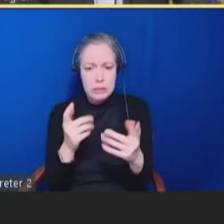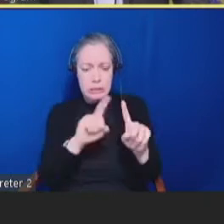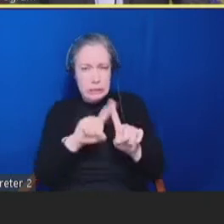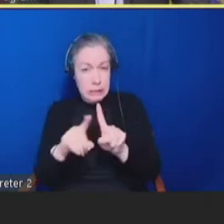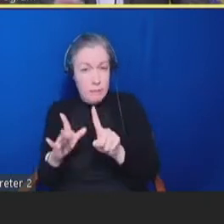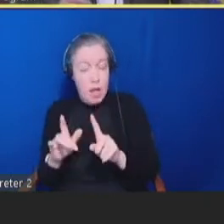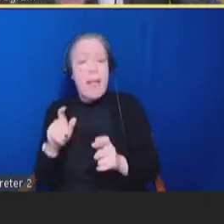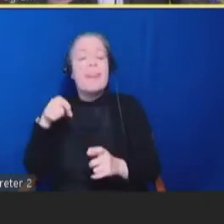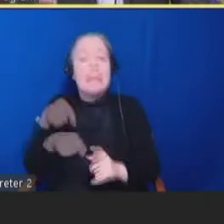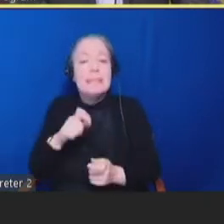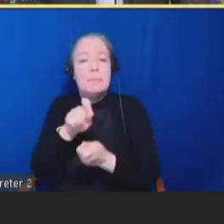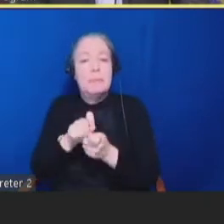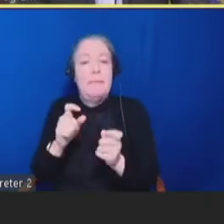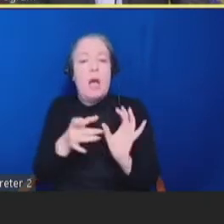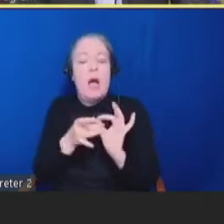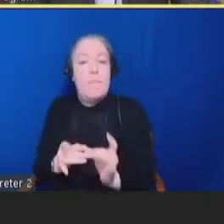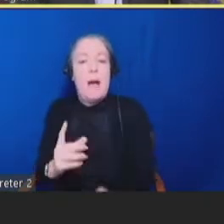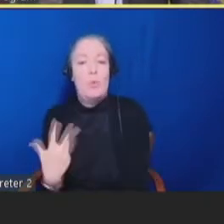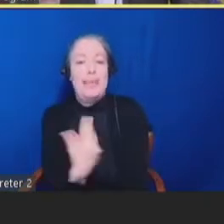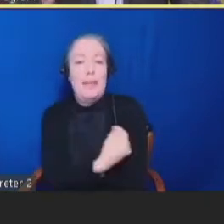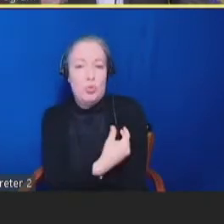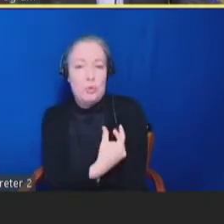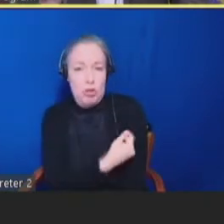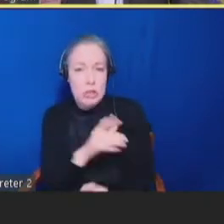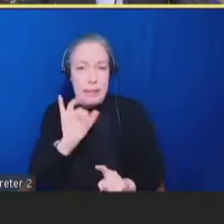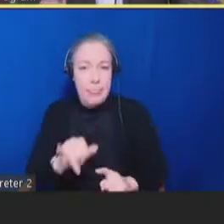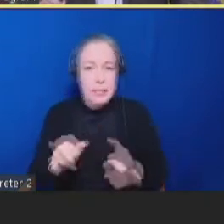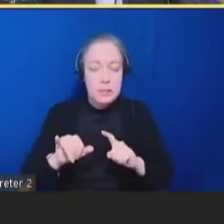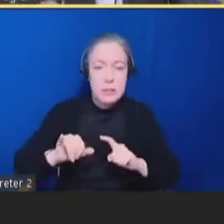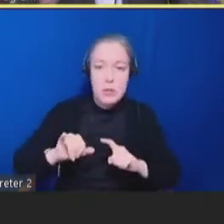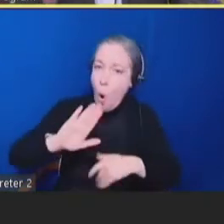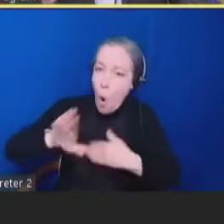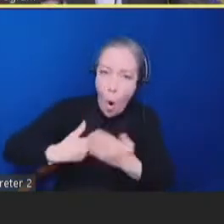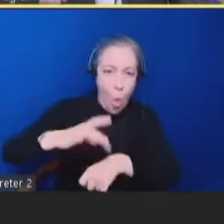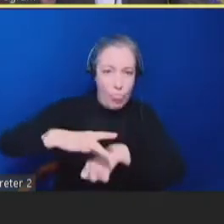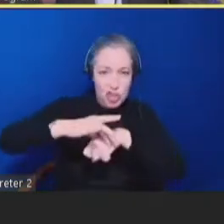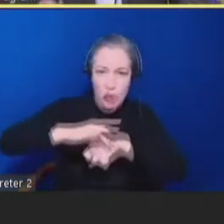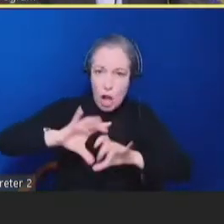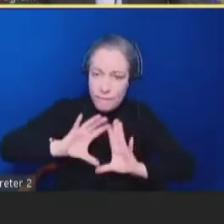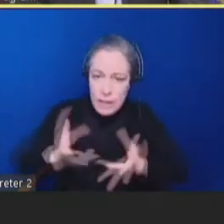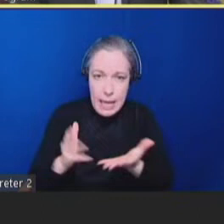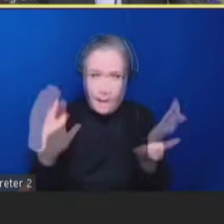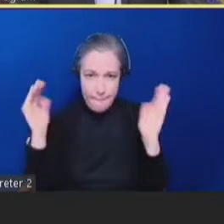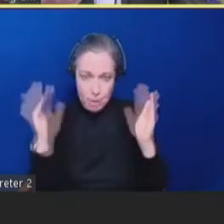be across geography comparison but is not meant to look specifically at rankings. The details